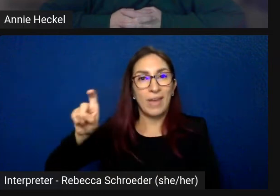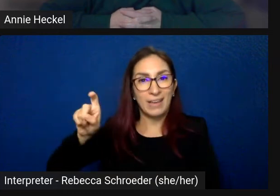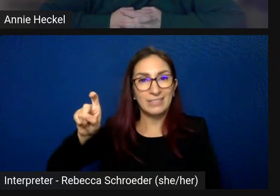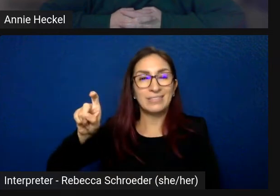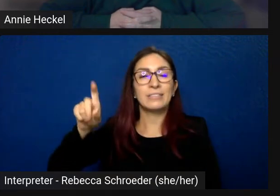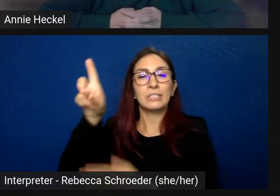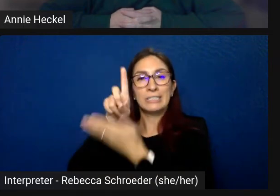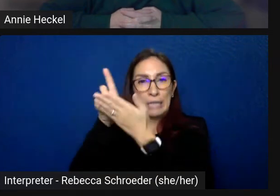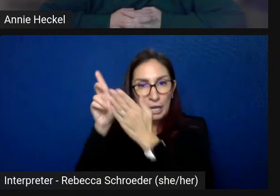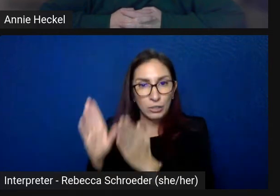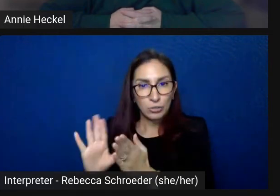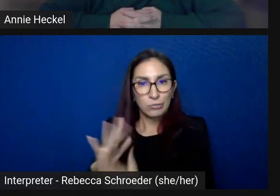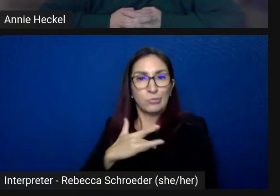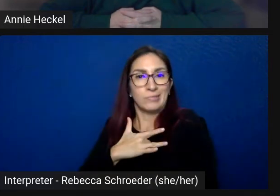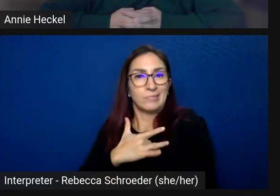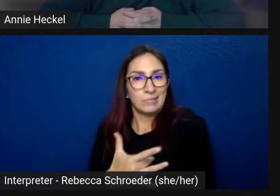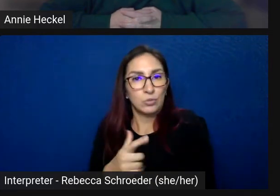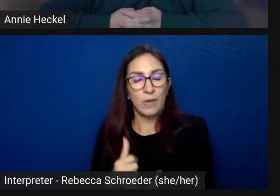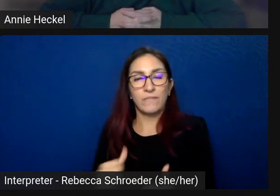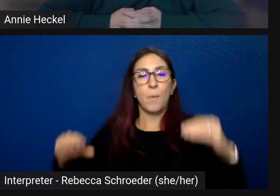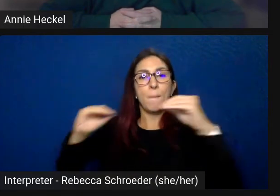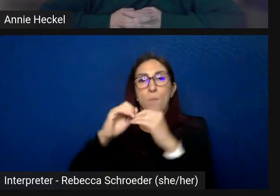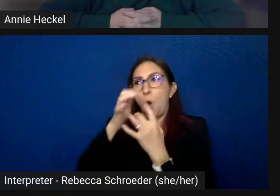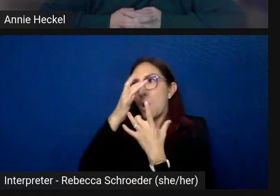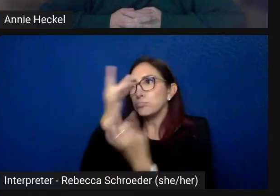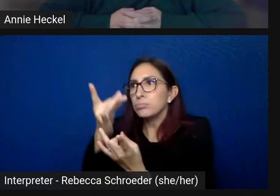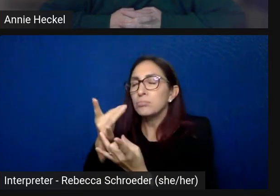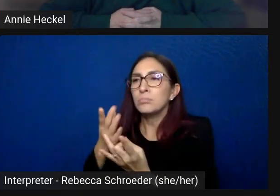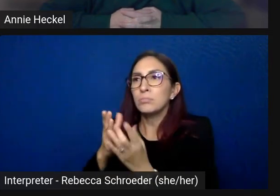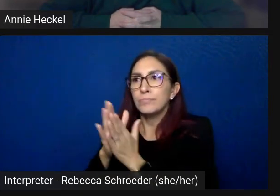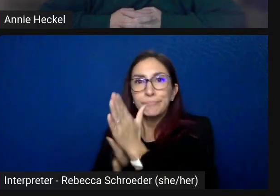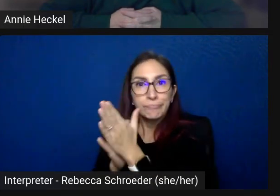to have more interest in how people are experiencing the site.